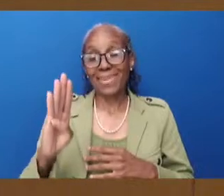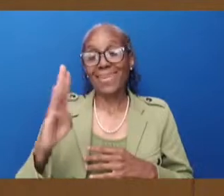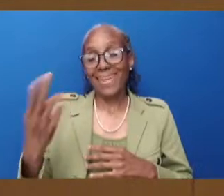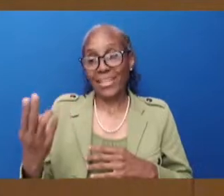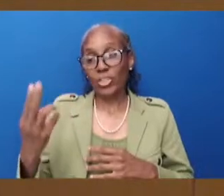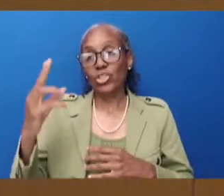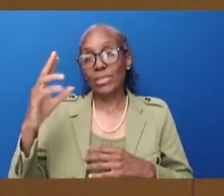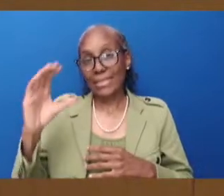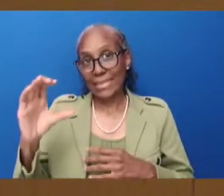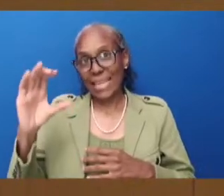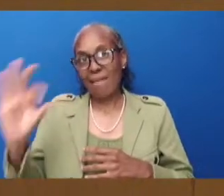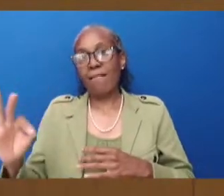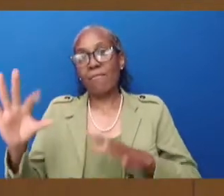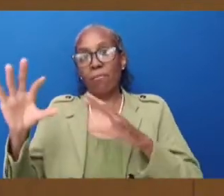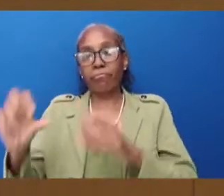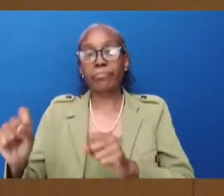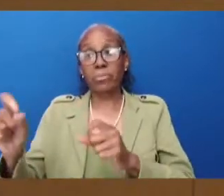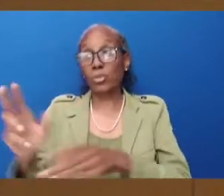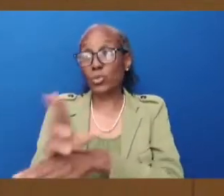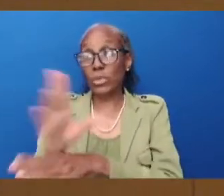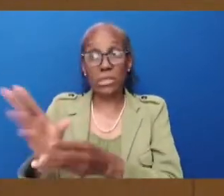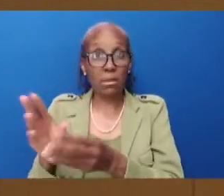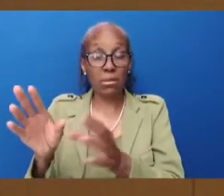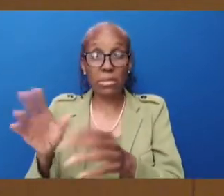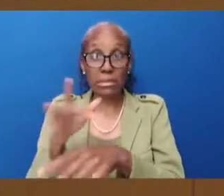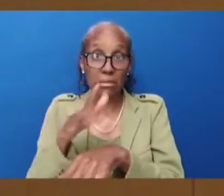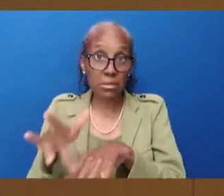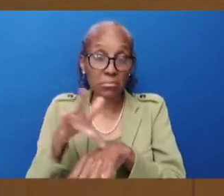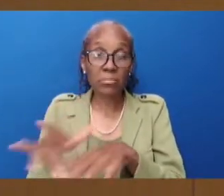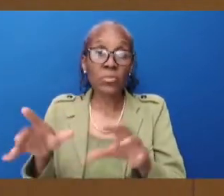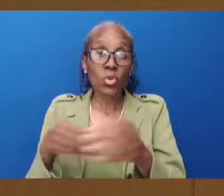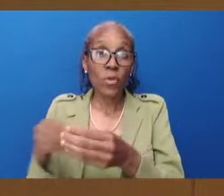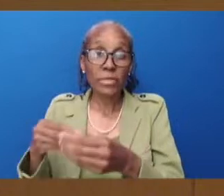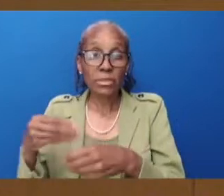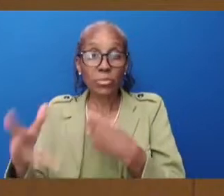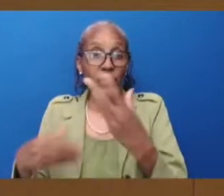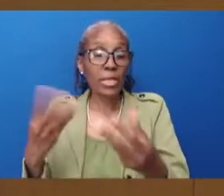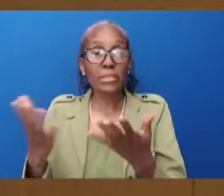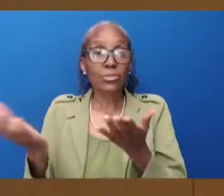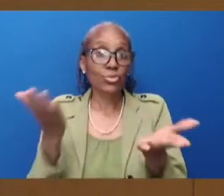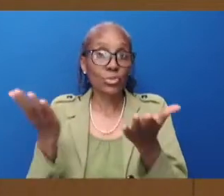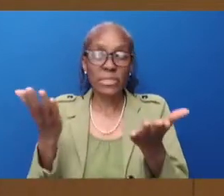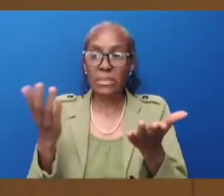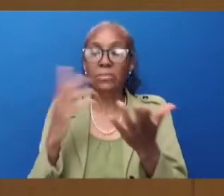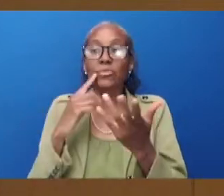PROPERTY'S OWNER, BHBC HAS BEEN